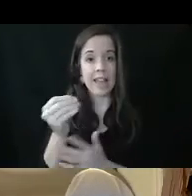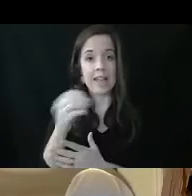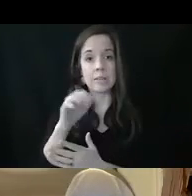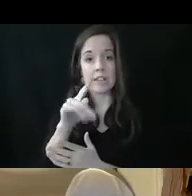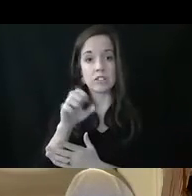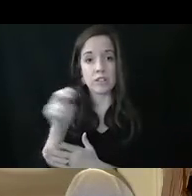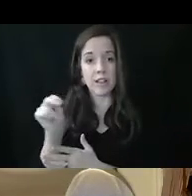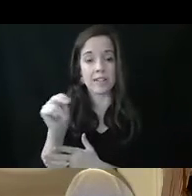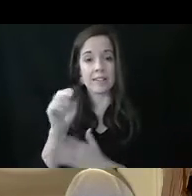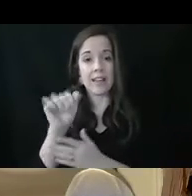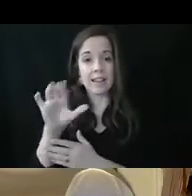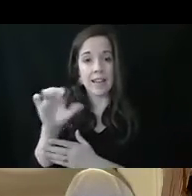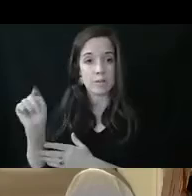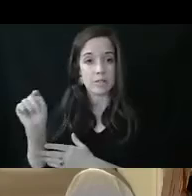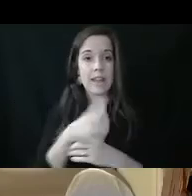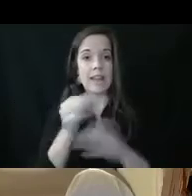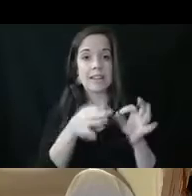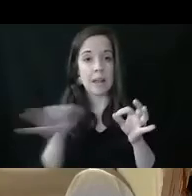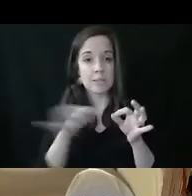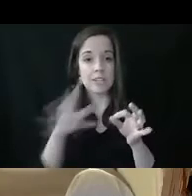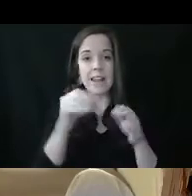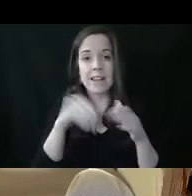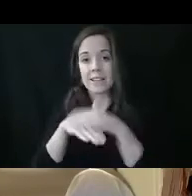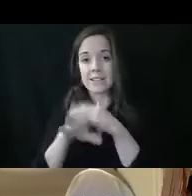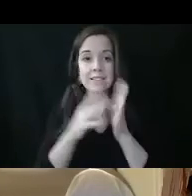and by providing captioning services and access copies at workshops and readings,